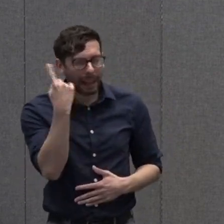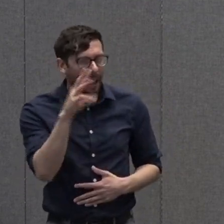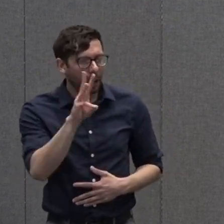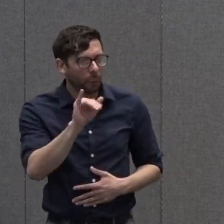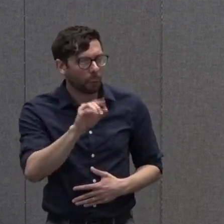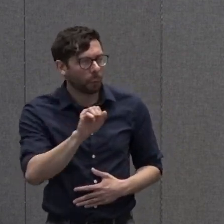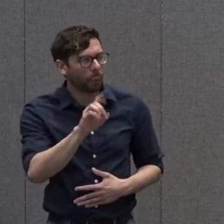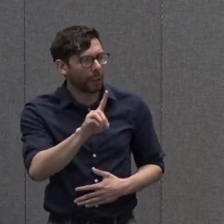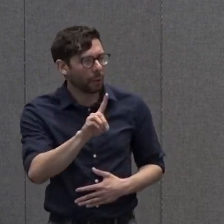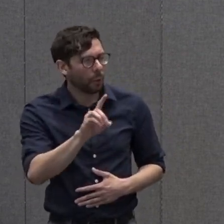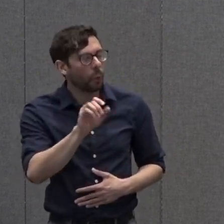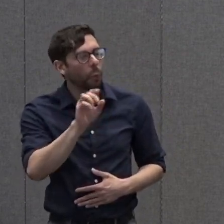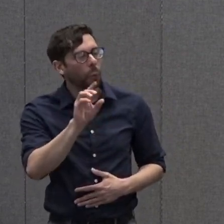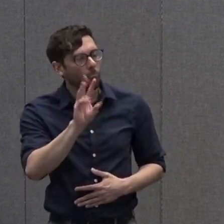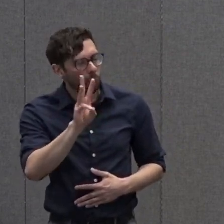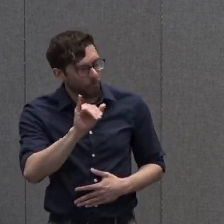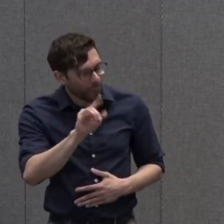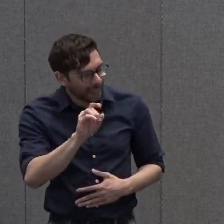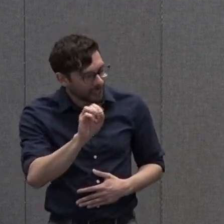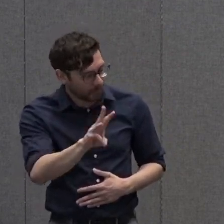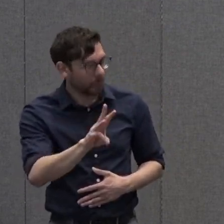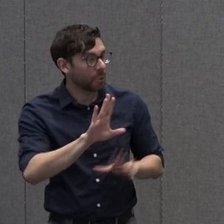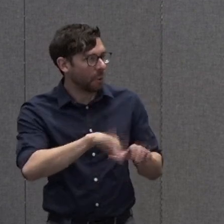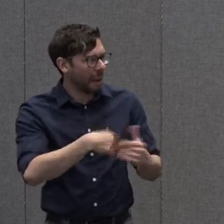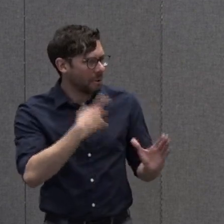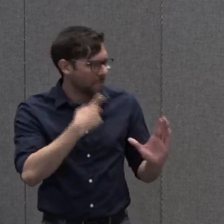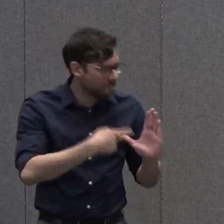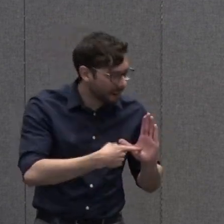Well, the females are the ones we recognize so easily.